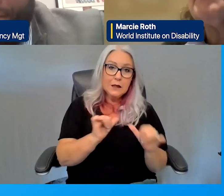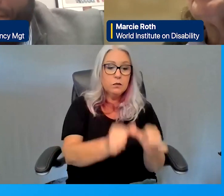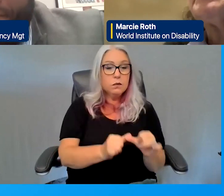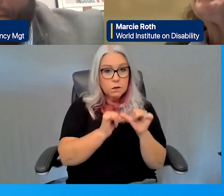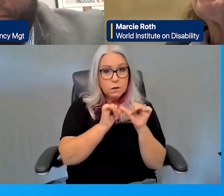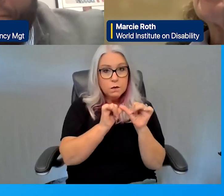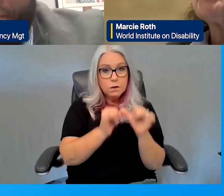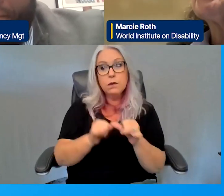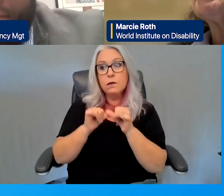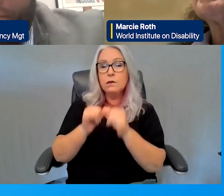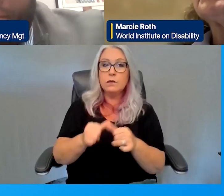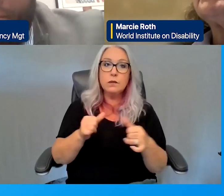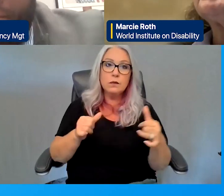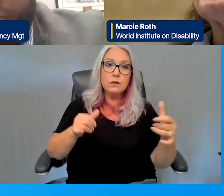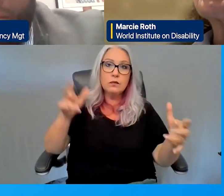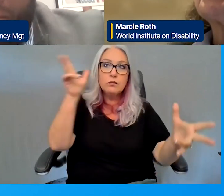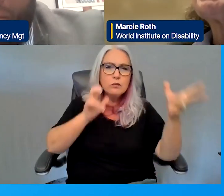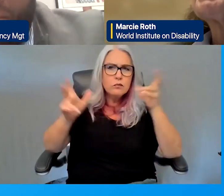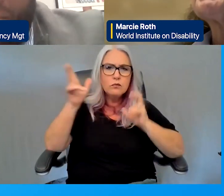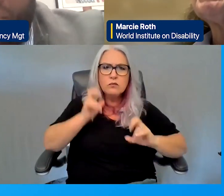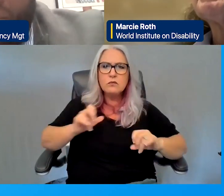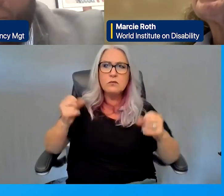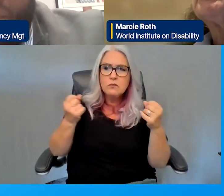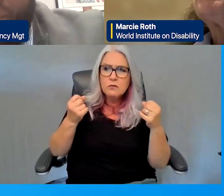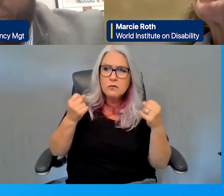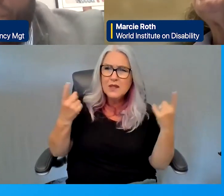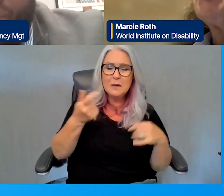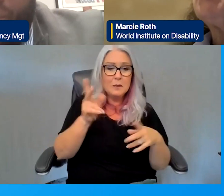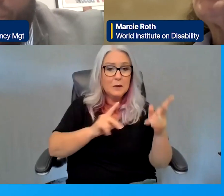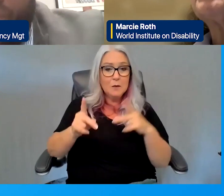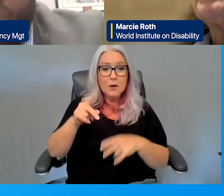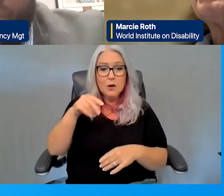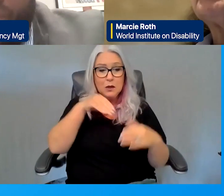people are in shelters with no